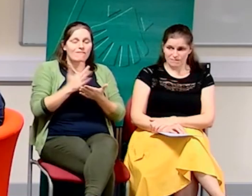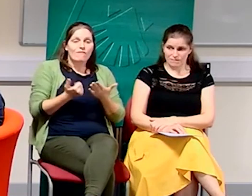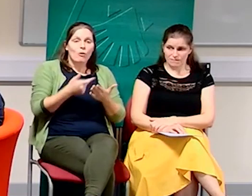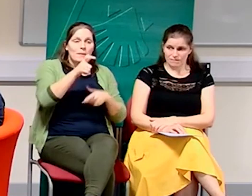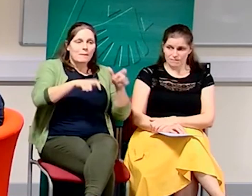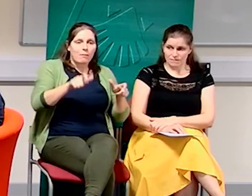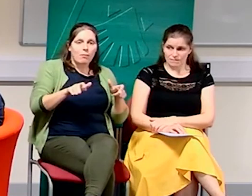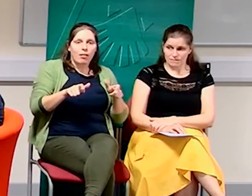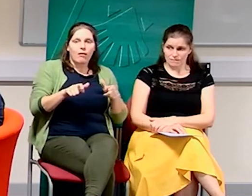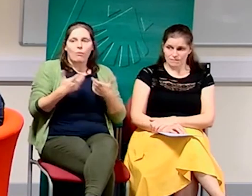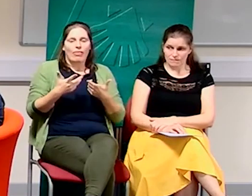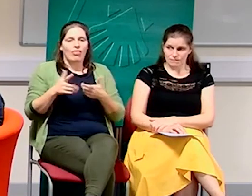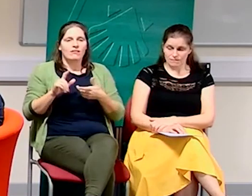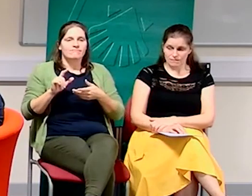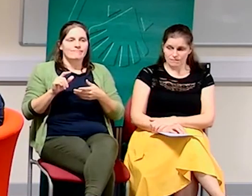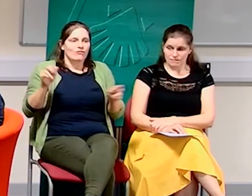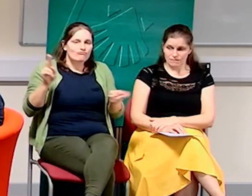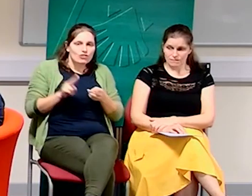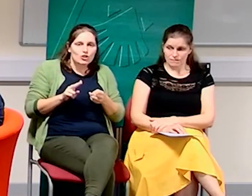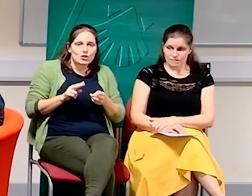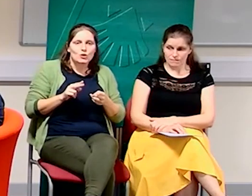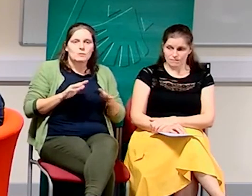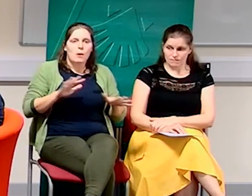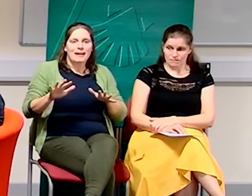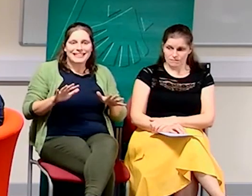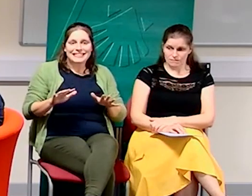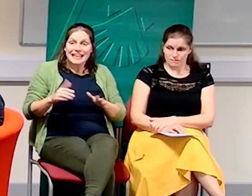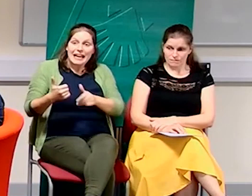dynamic conditions or who who are neurodivergent but there's also the flip side to that as